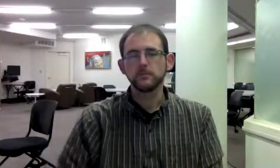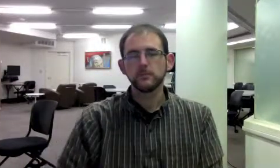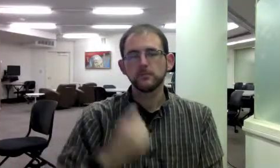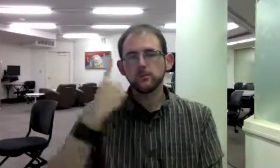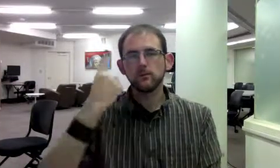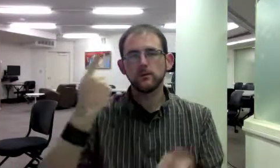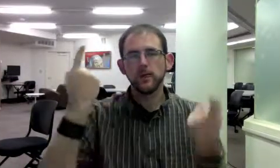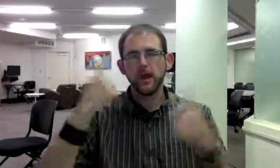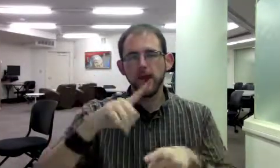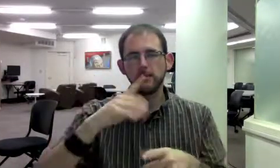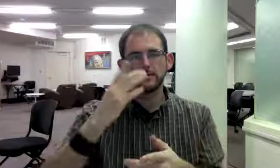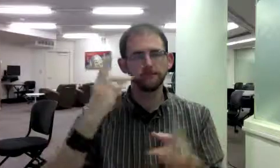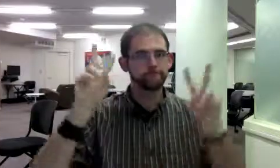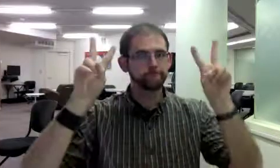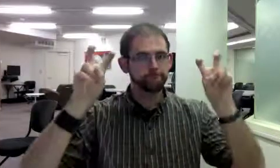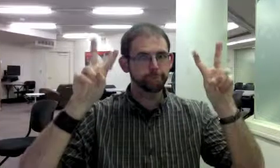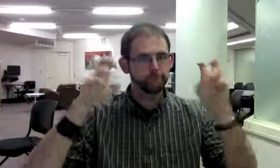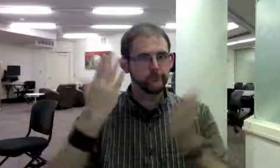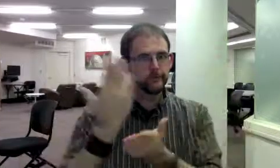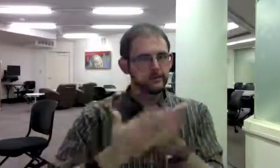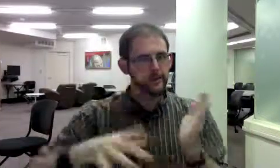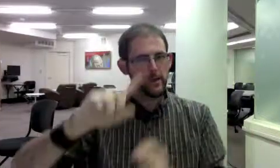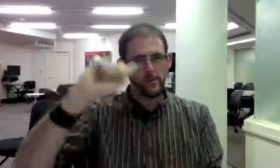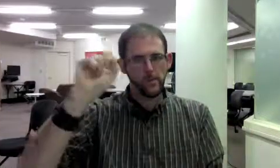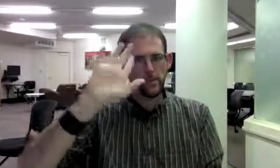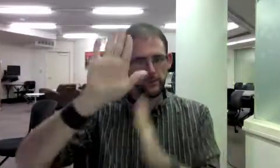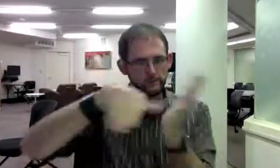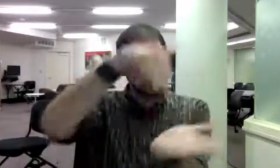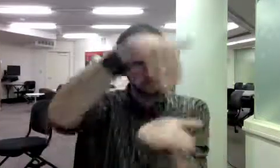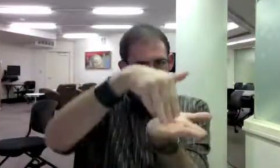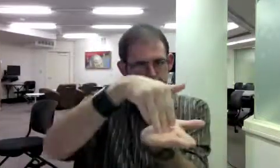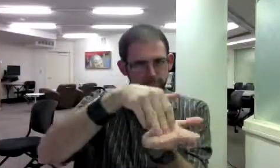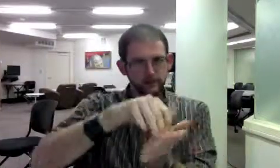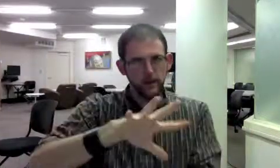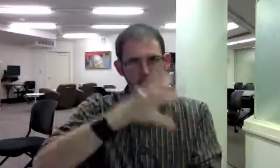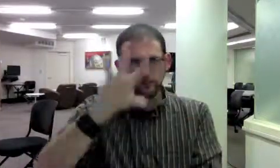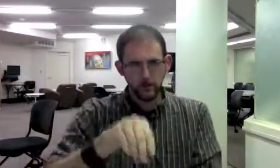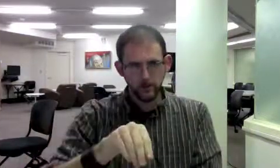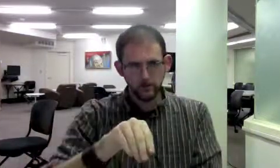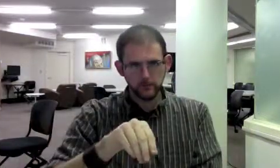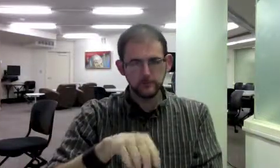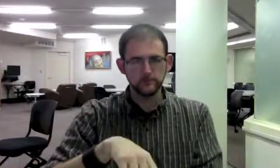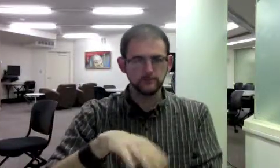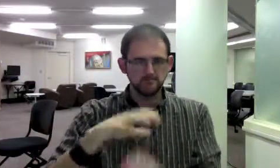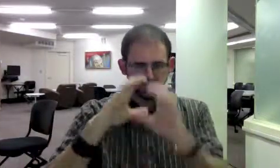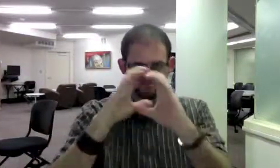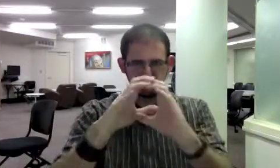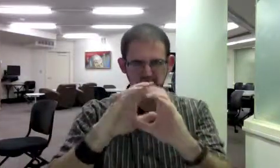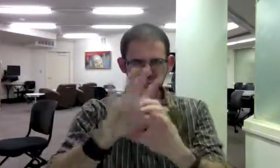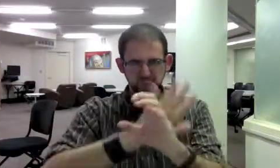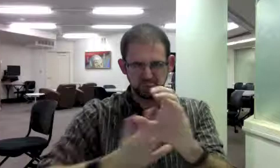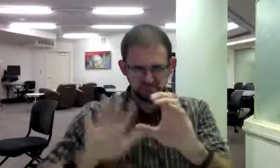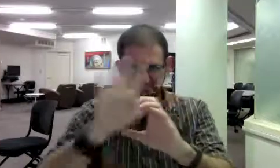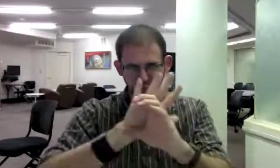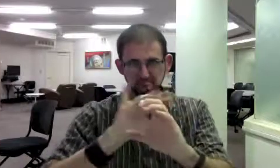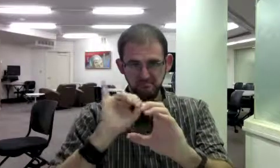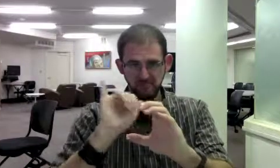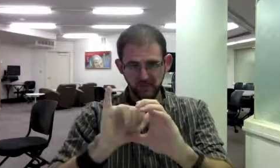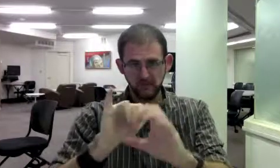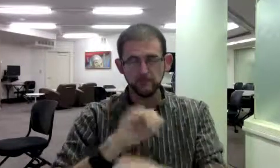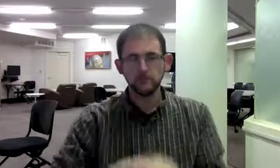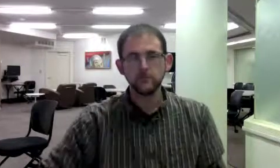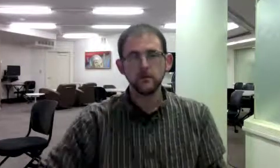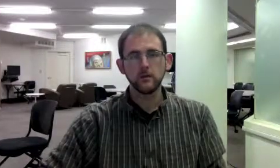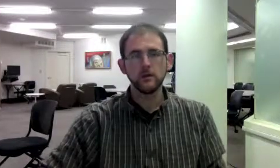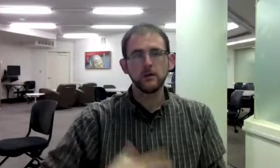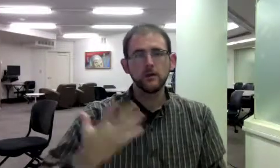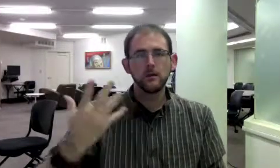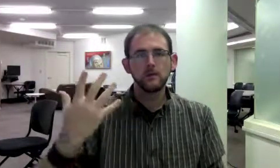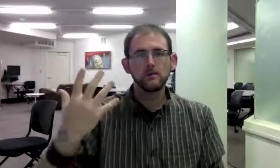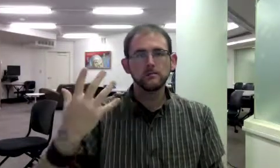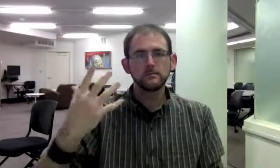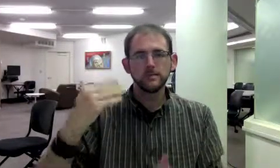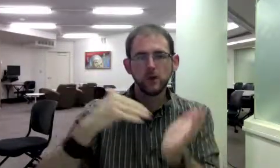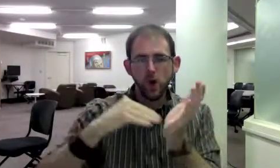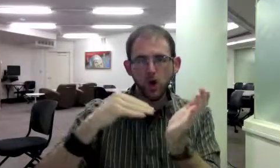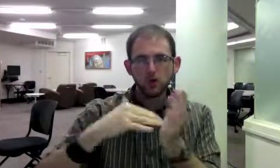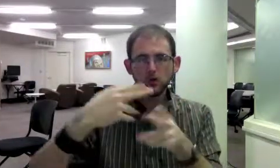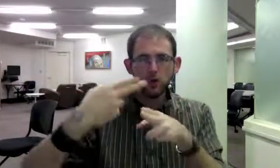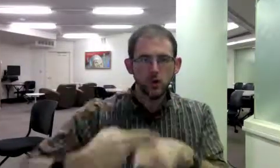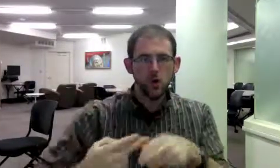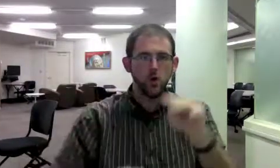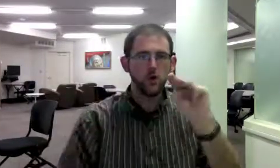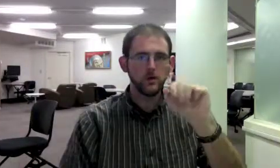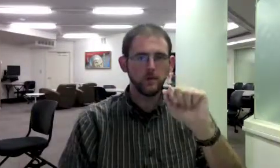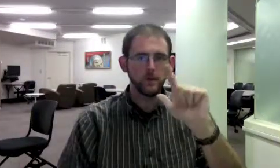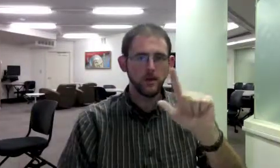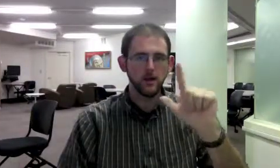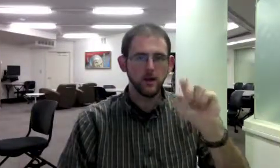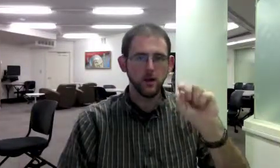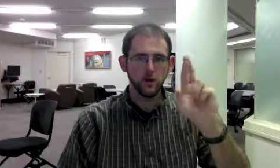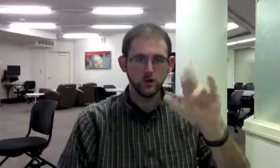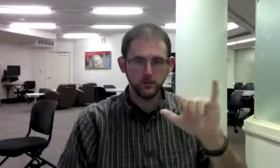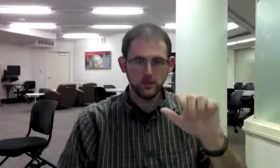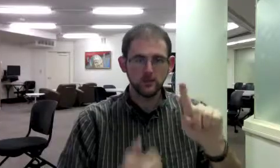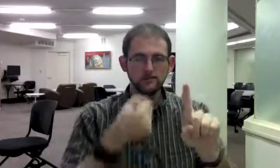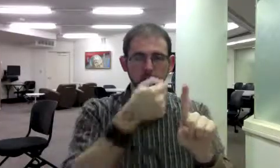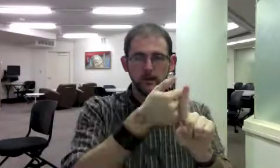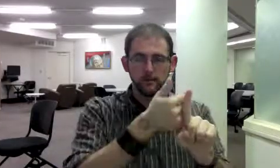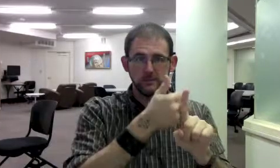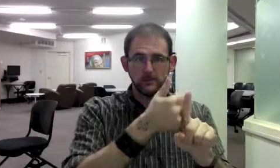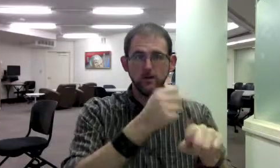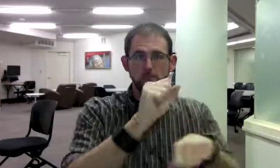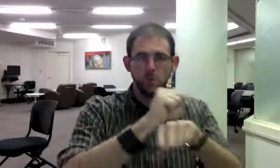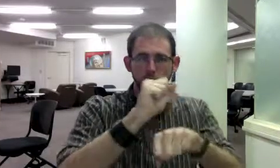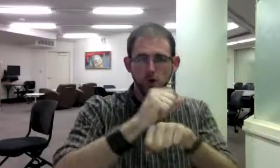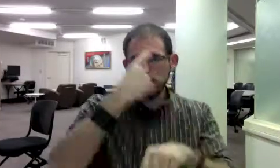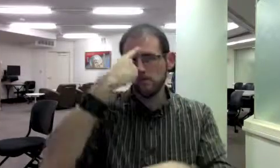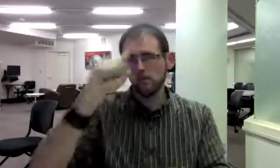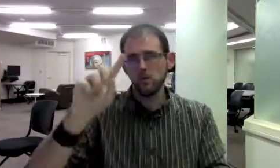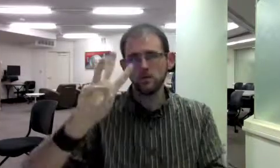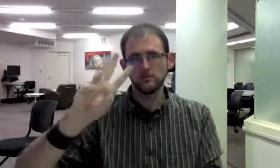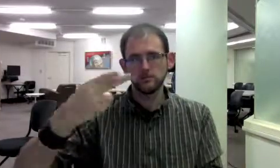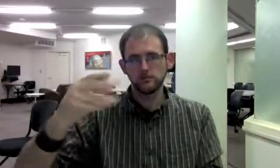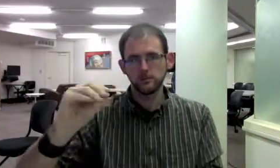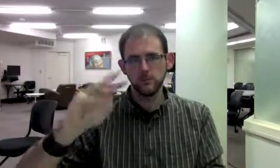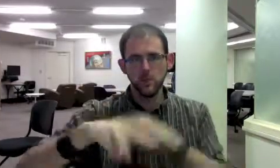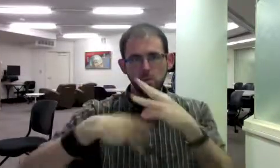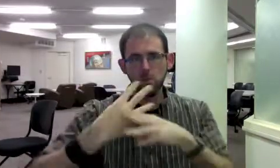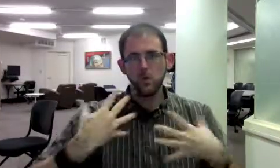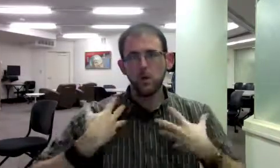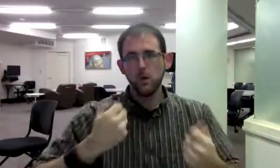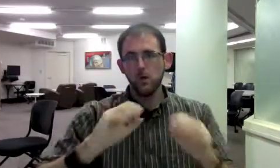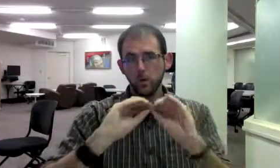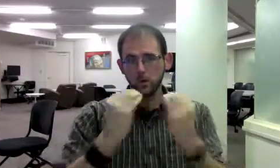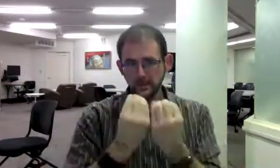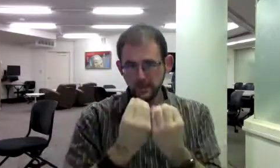It's set somewhere in central Africa. A doctor named Mallory is working for the World Health Organization.